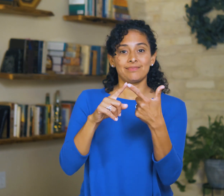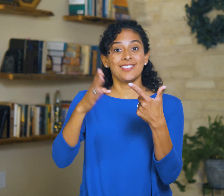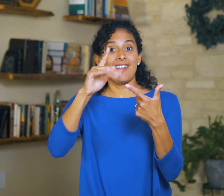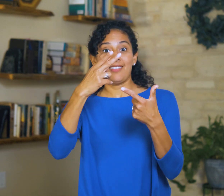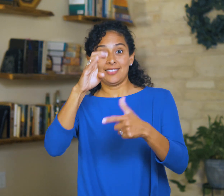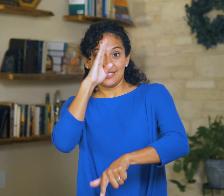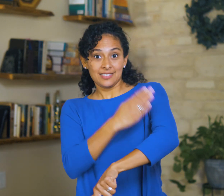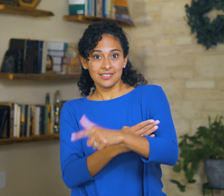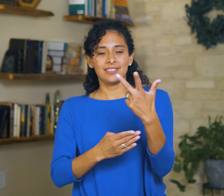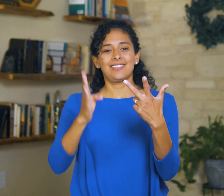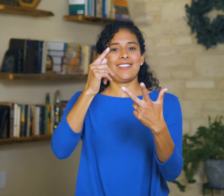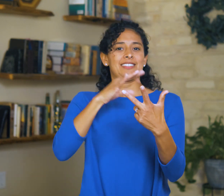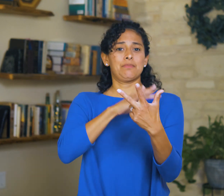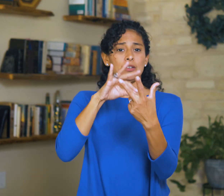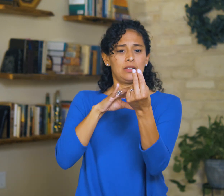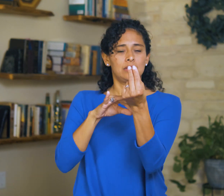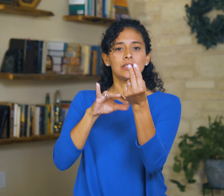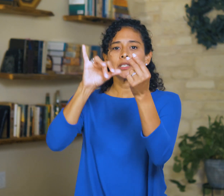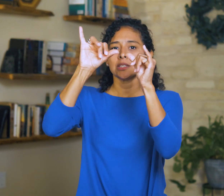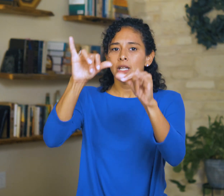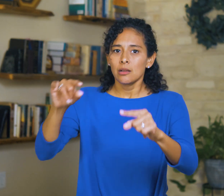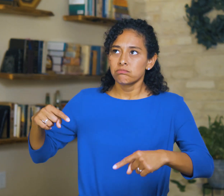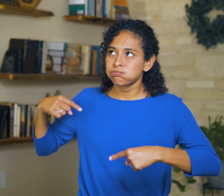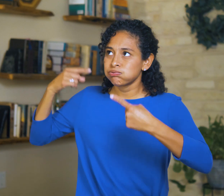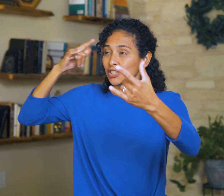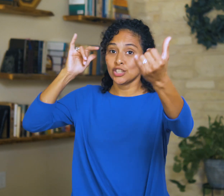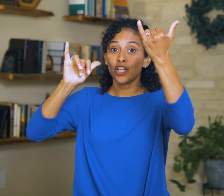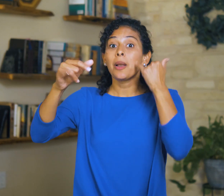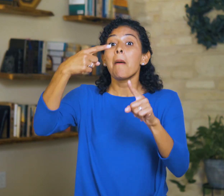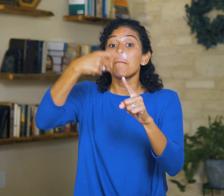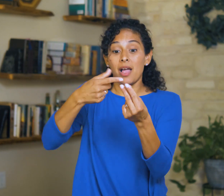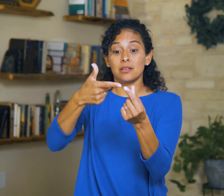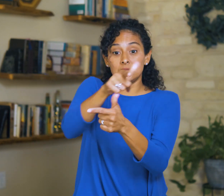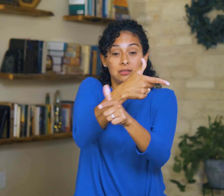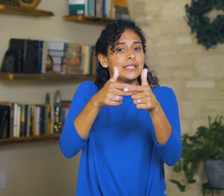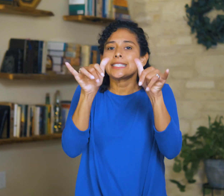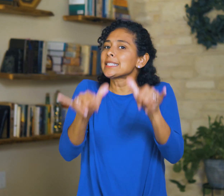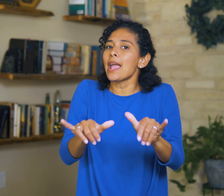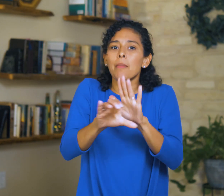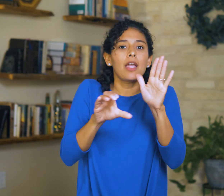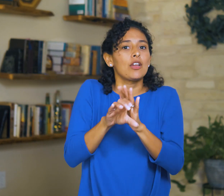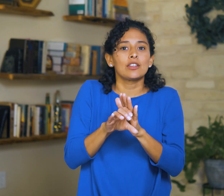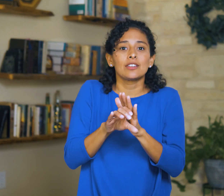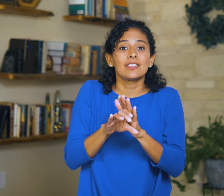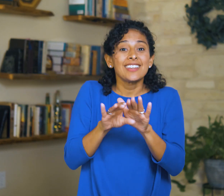God the Son, and God the Spirit are not only consistent throughout eternity but within Themselves as well.